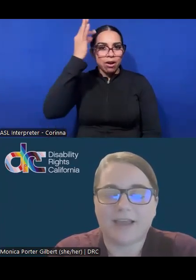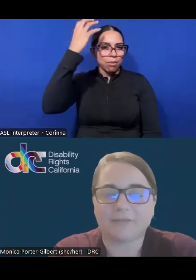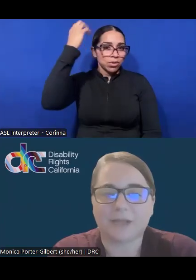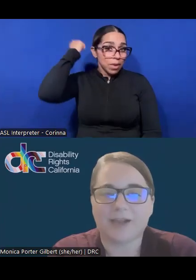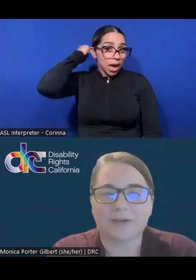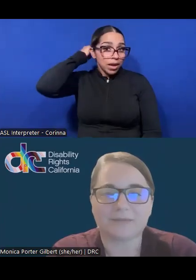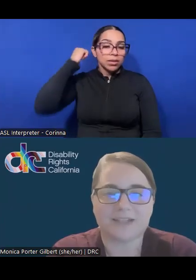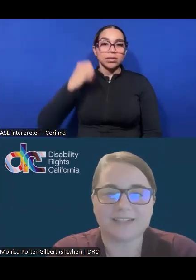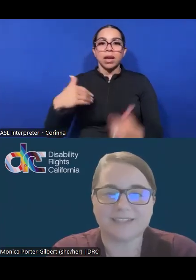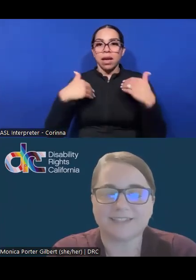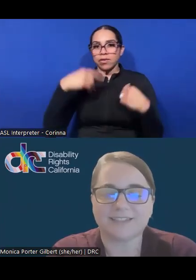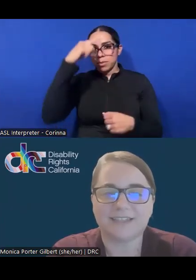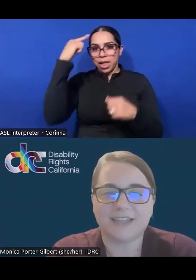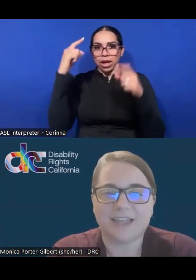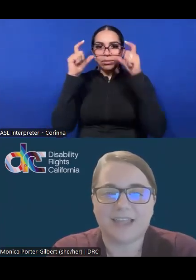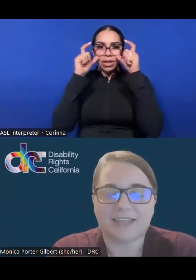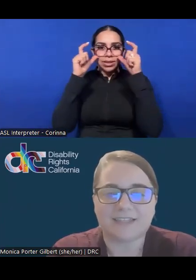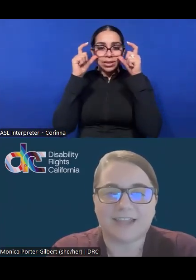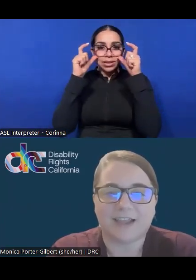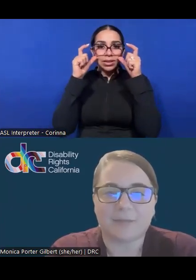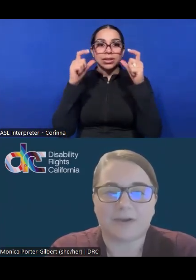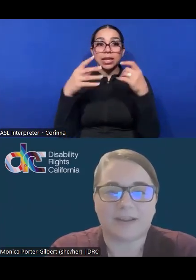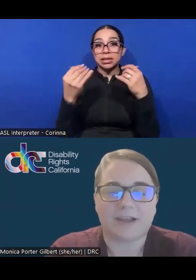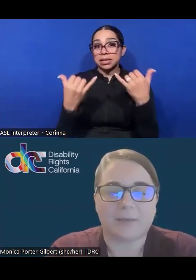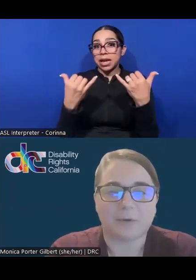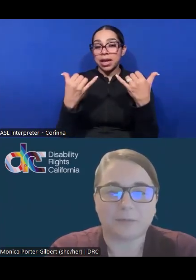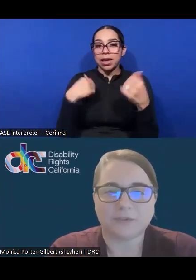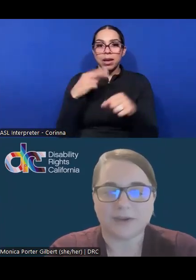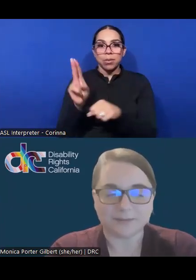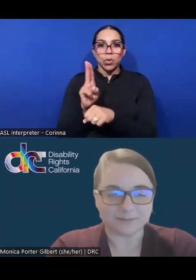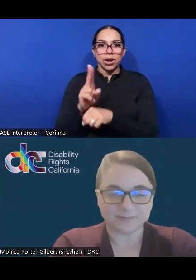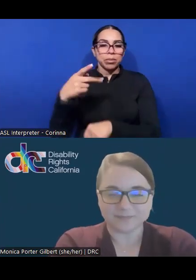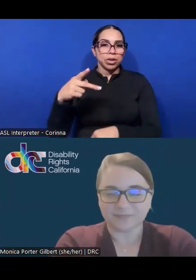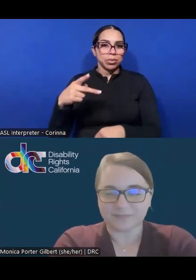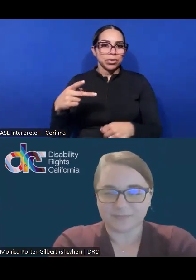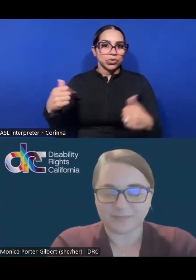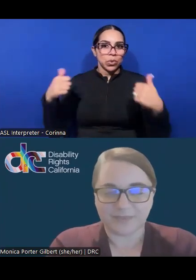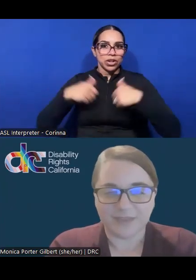I have black rimmed glasses and today I'm wearing a purple sweater.